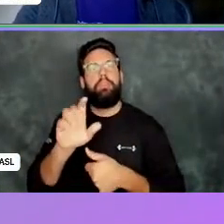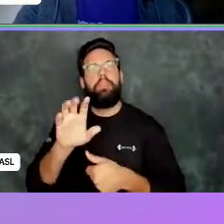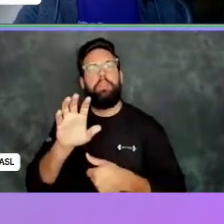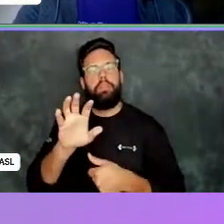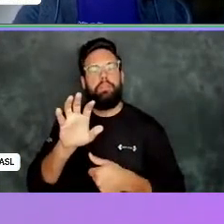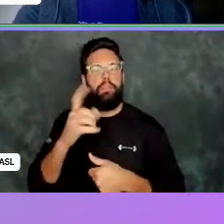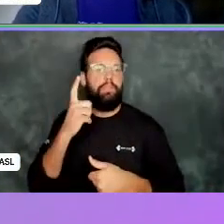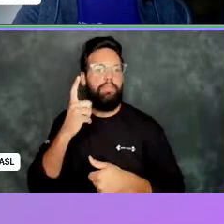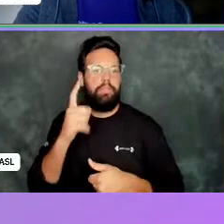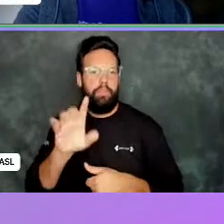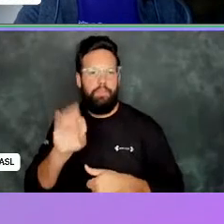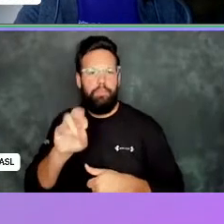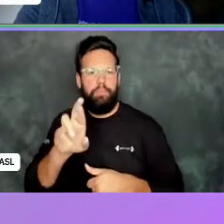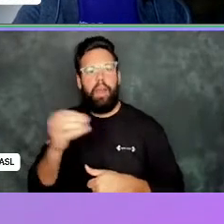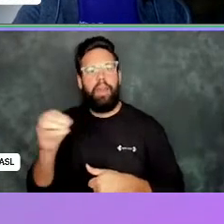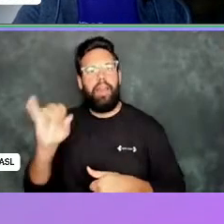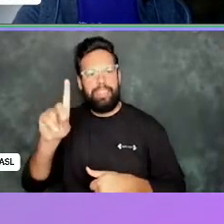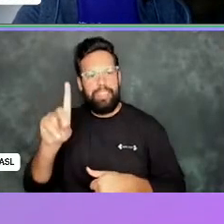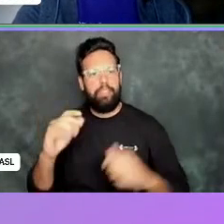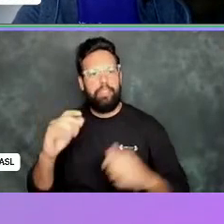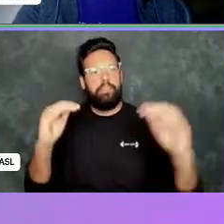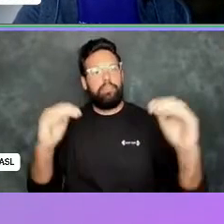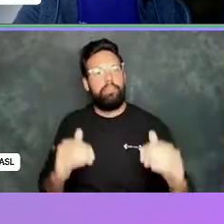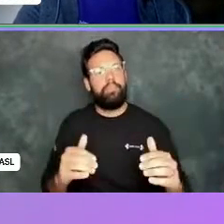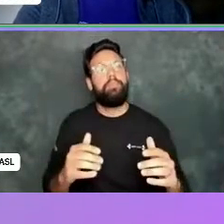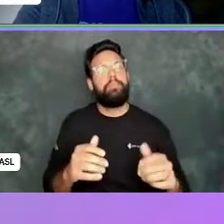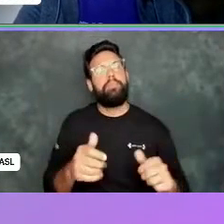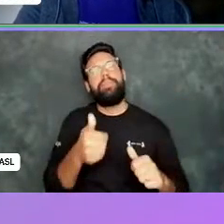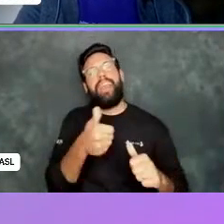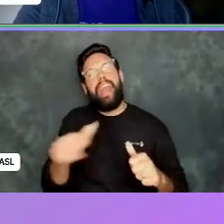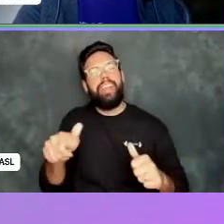input to our label using the ID elements. #2, we want to